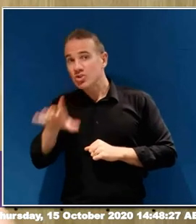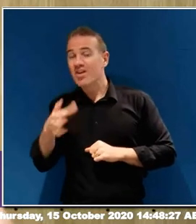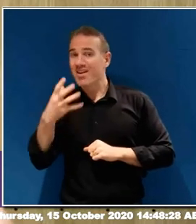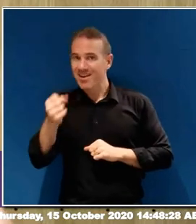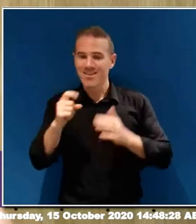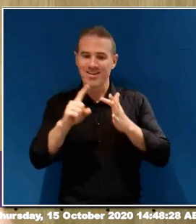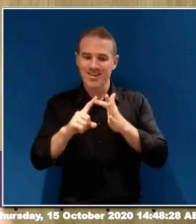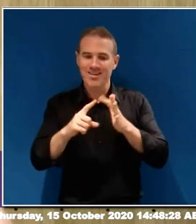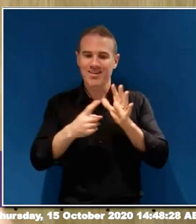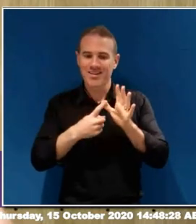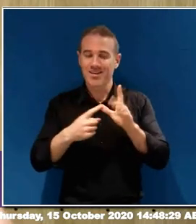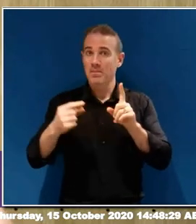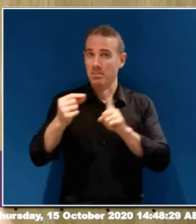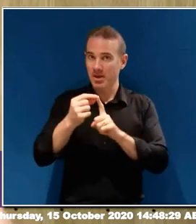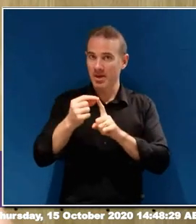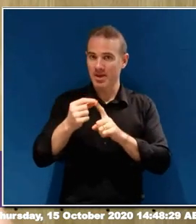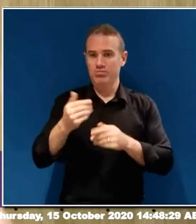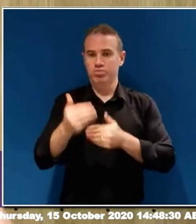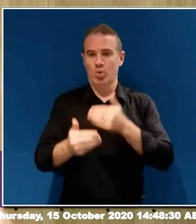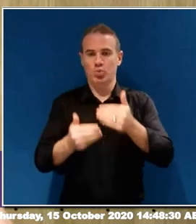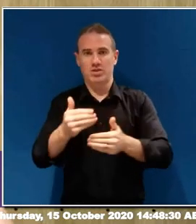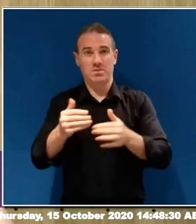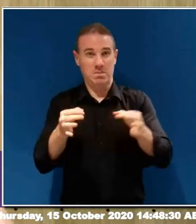access to the Special Education Unit.